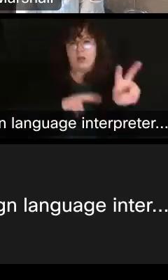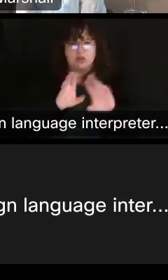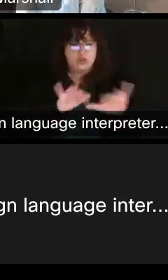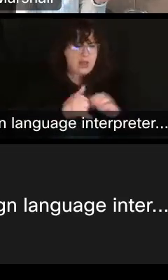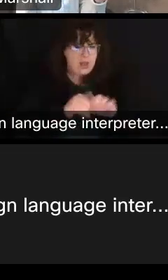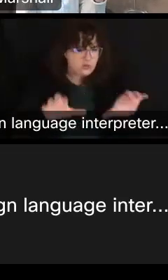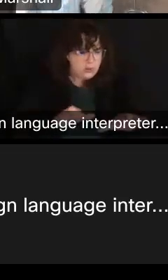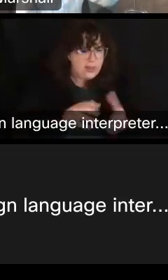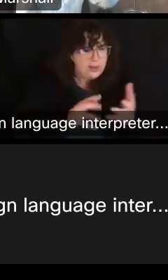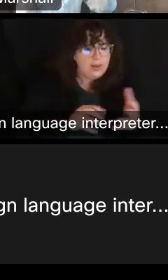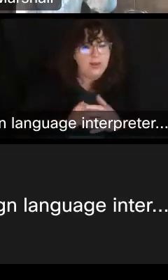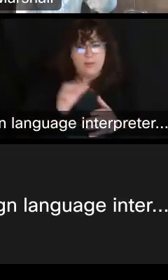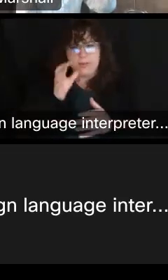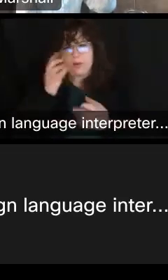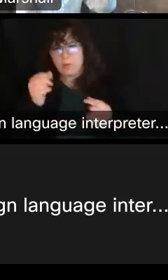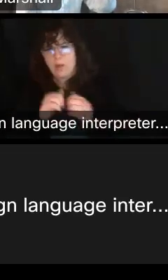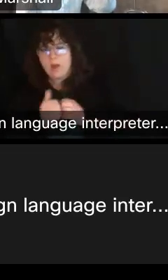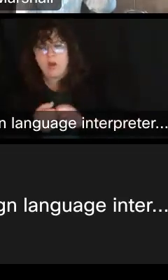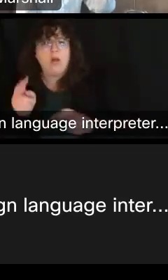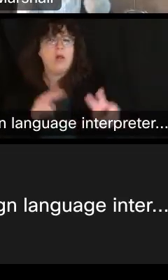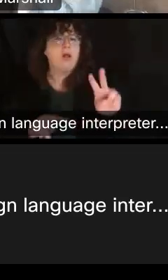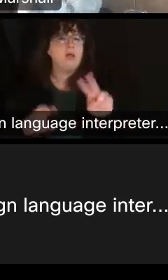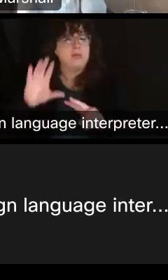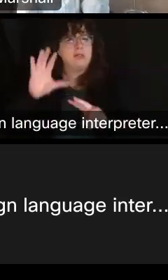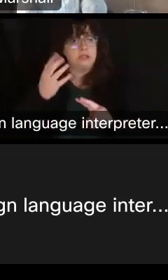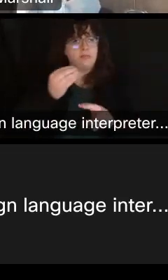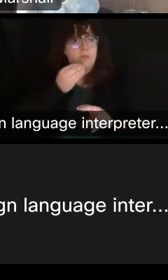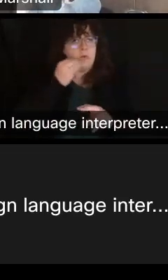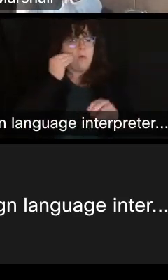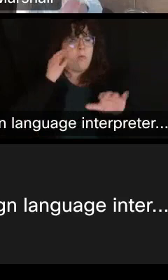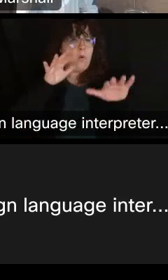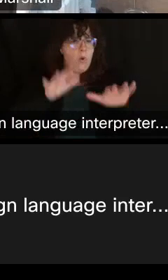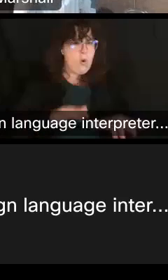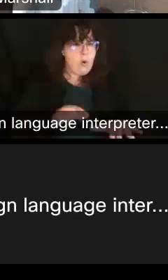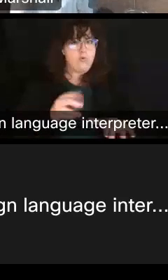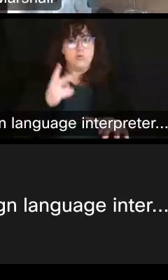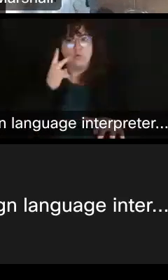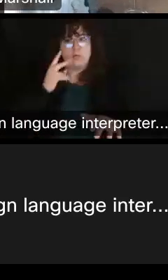how's the parents doing. Does it seem calmer, are you seeing damage to the home?